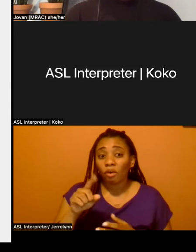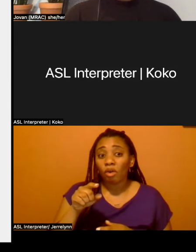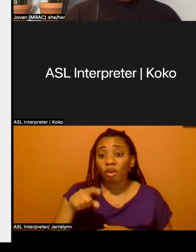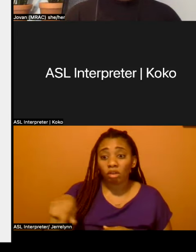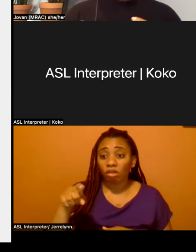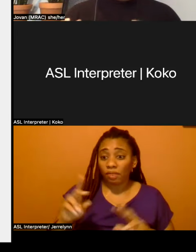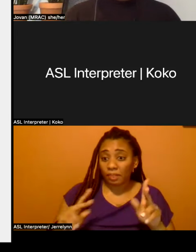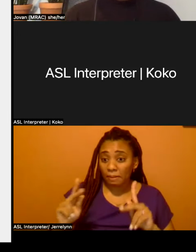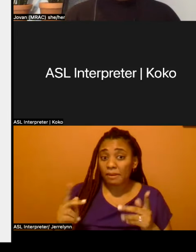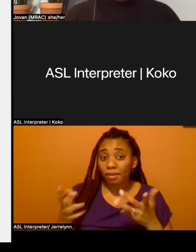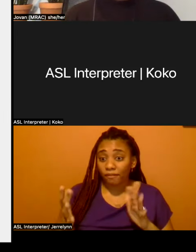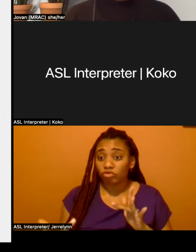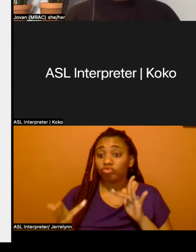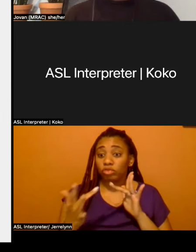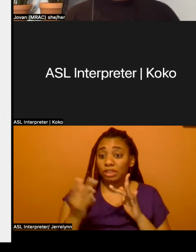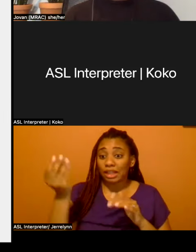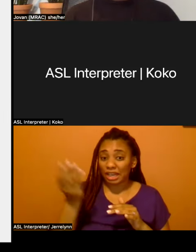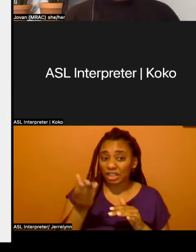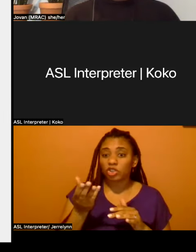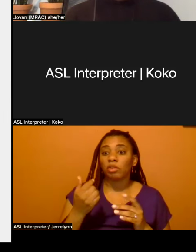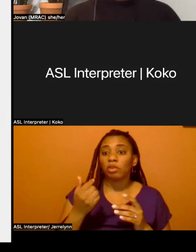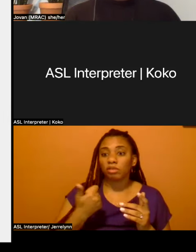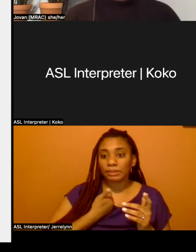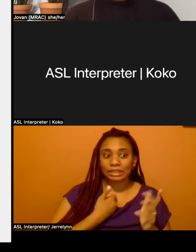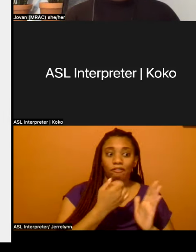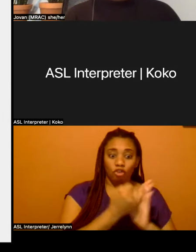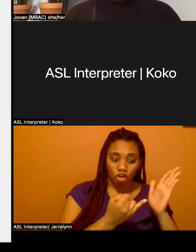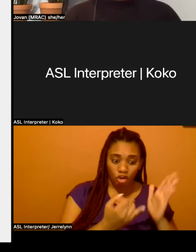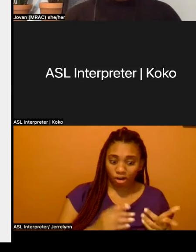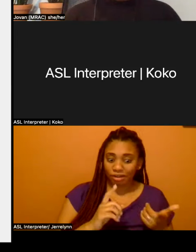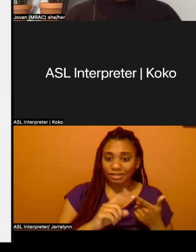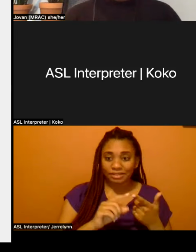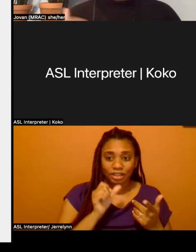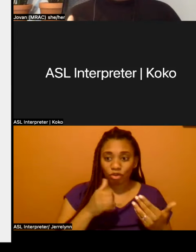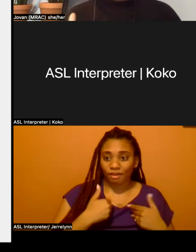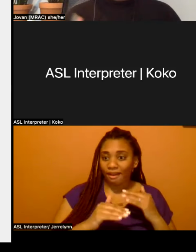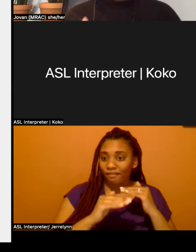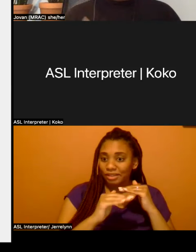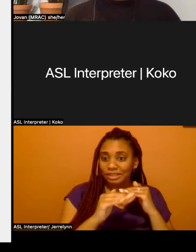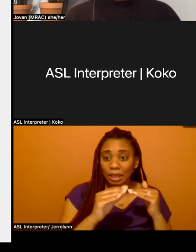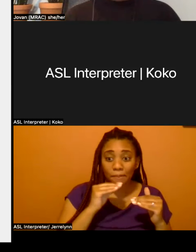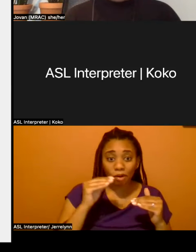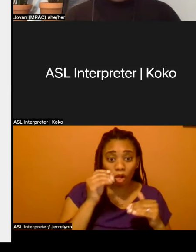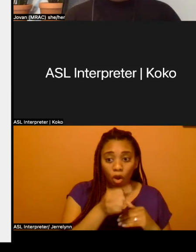that they are an artist experiencing unstable housing, one name will be chosen from this grouping.